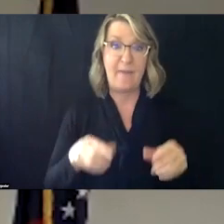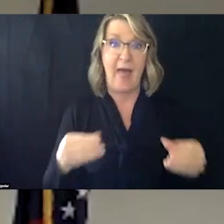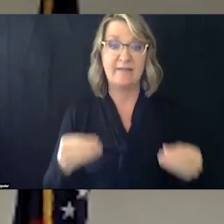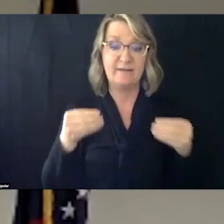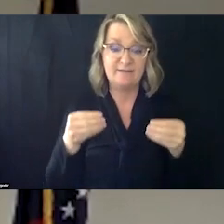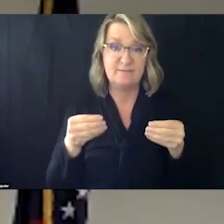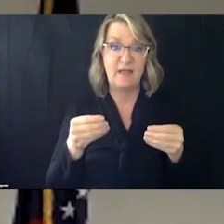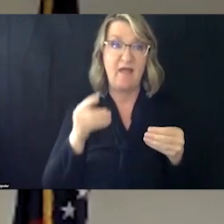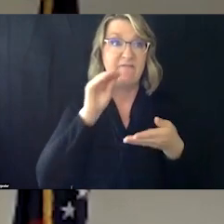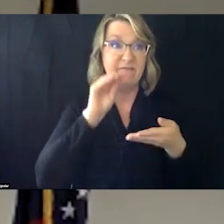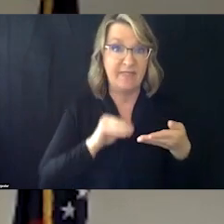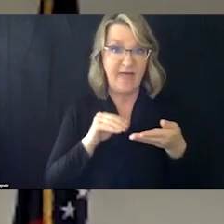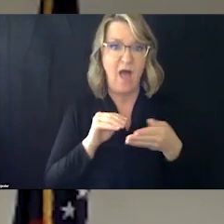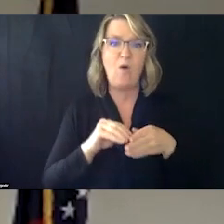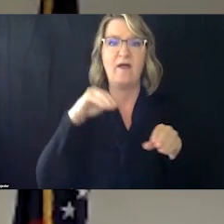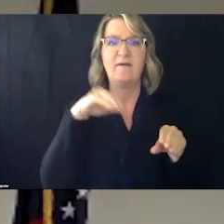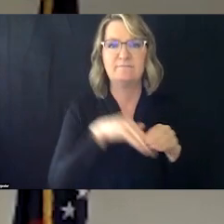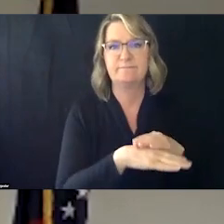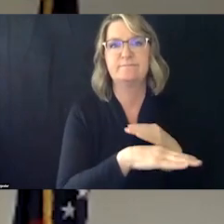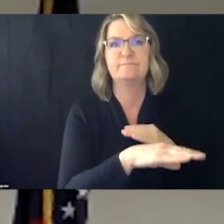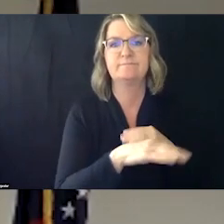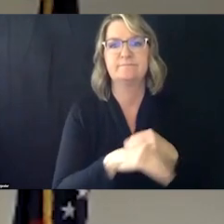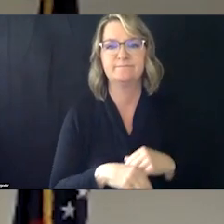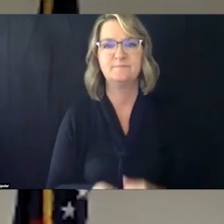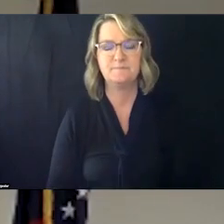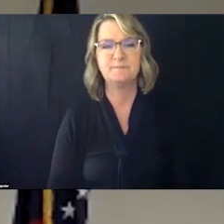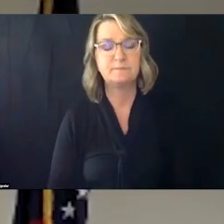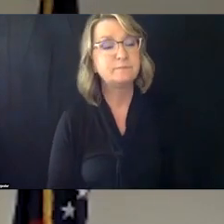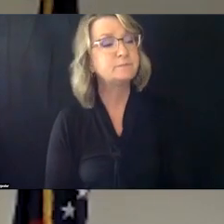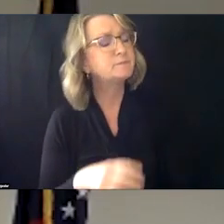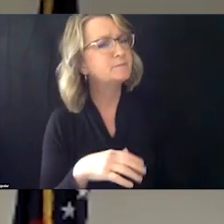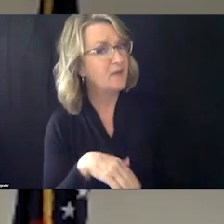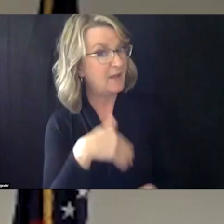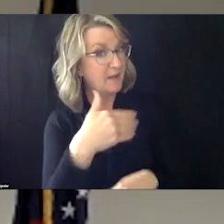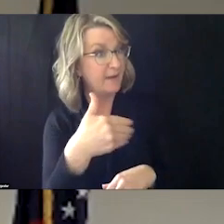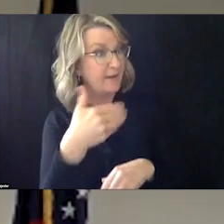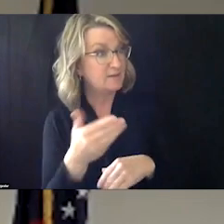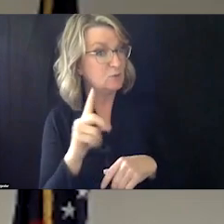fill out their ballot well the next question is kind of related to that related to the site